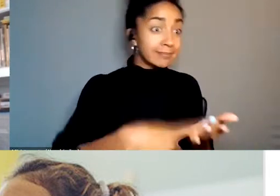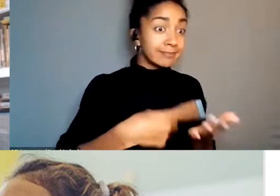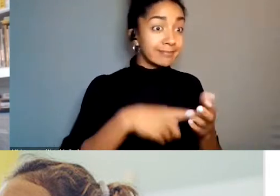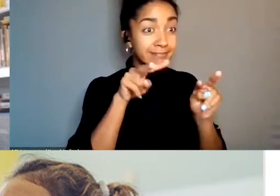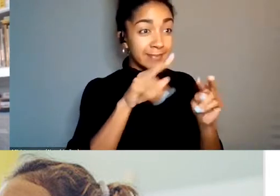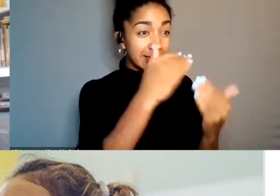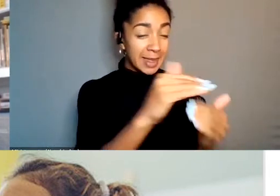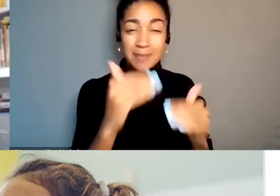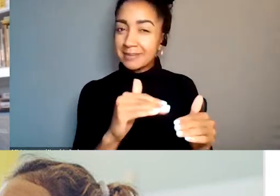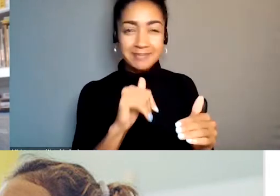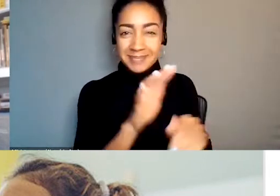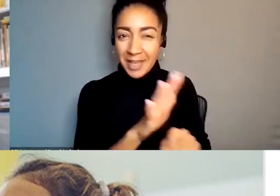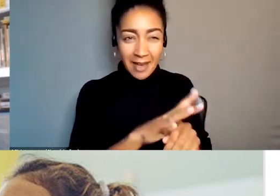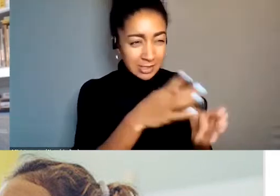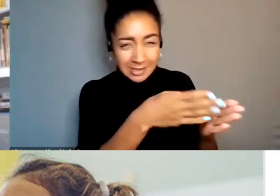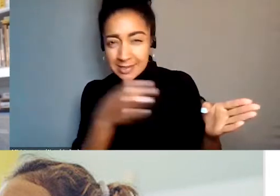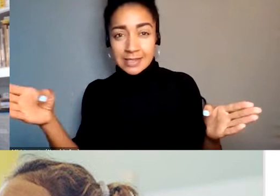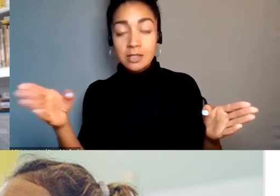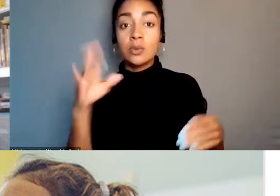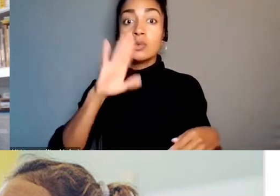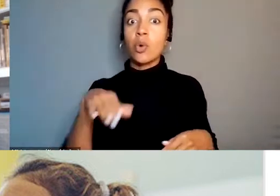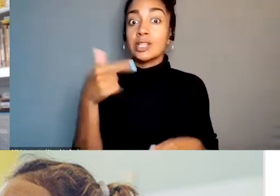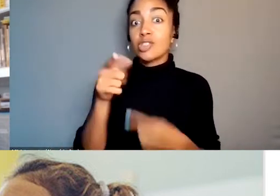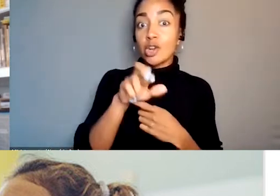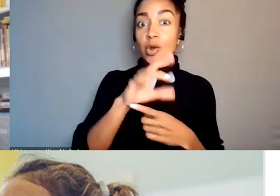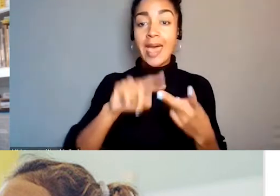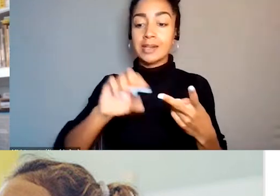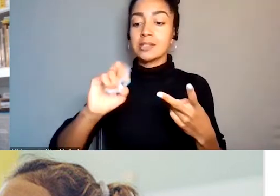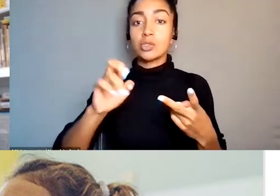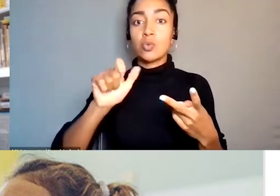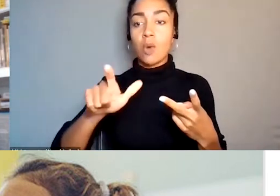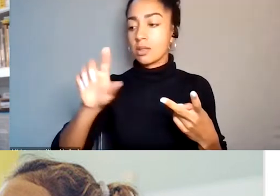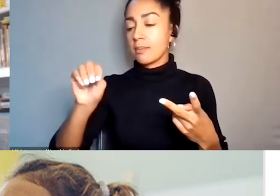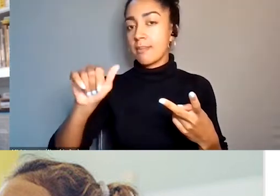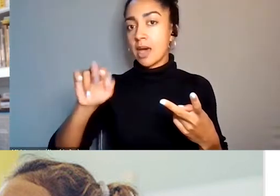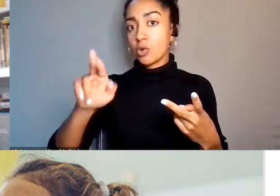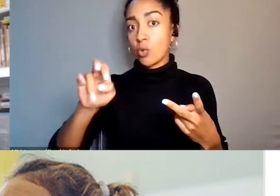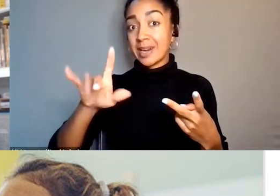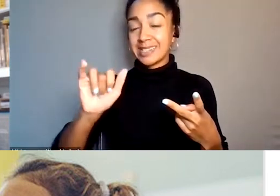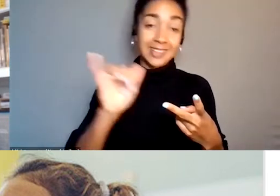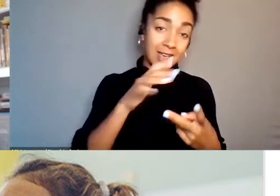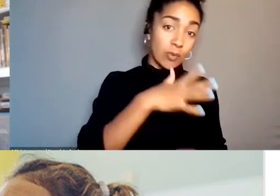against and are victims of gender-based violence — and